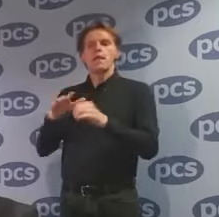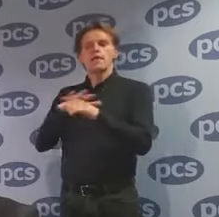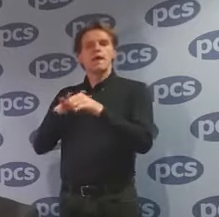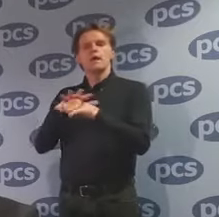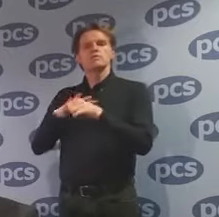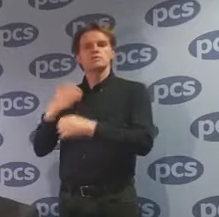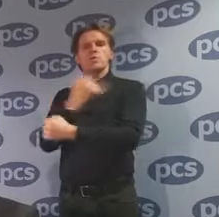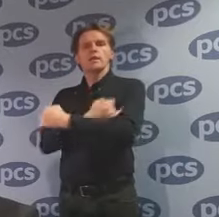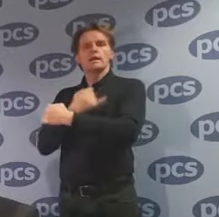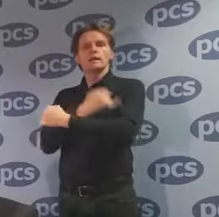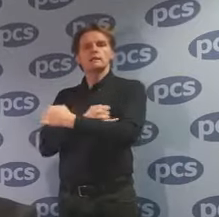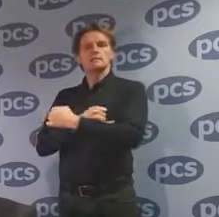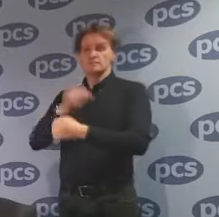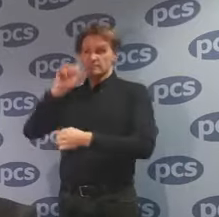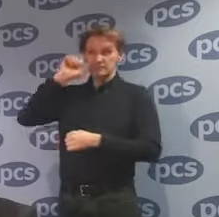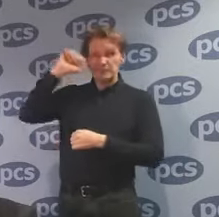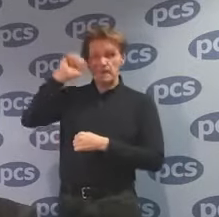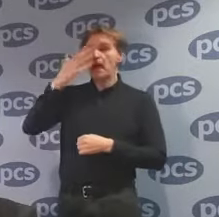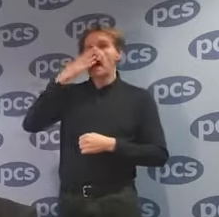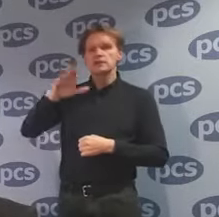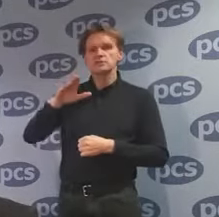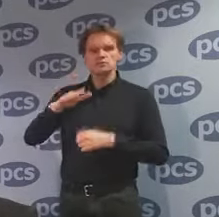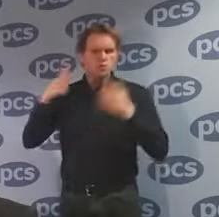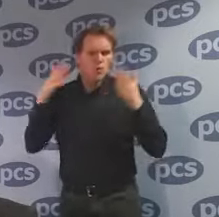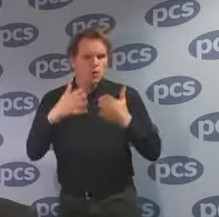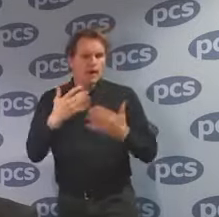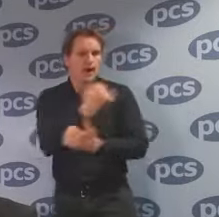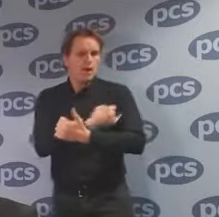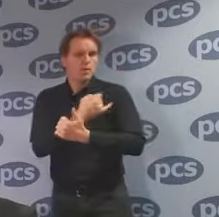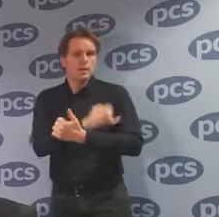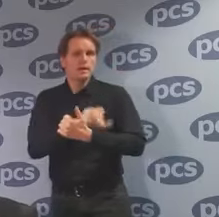the mentality of the employer what would be a disaster is if they got hold of